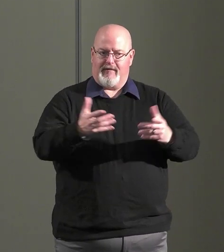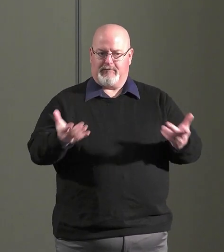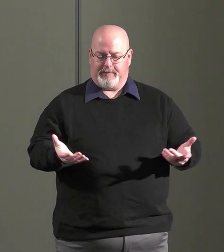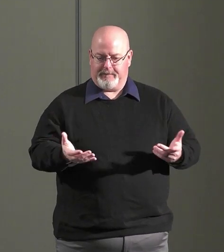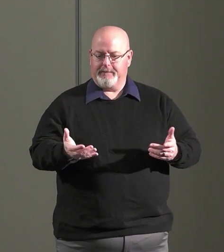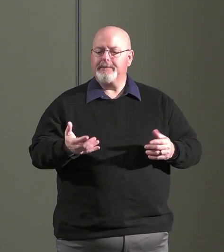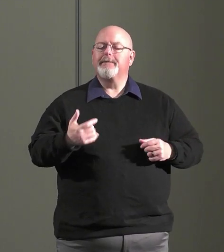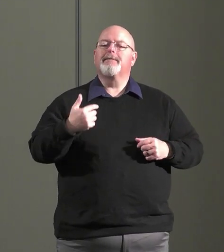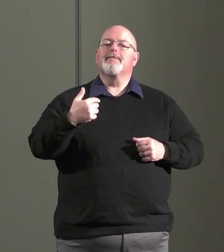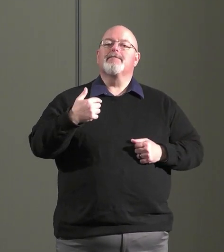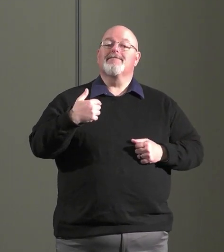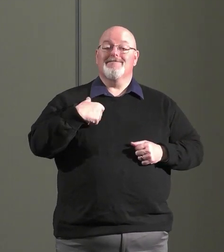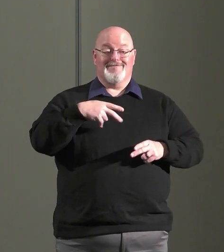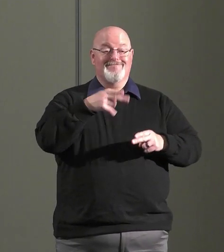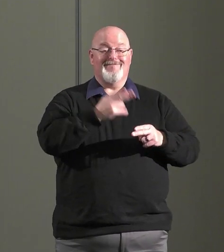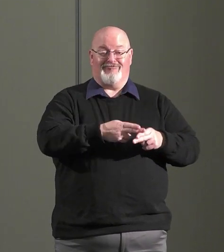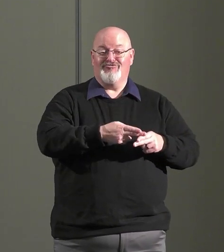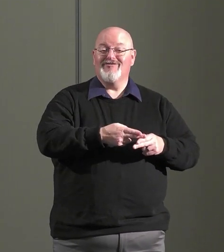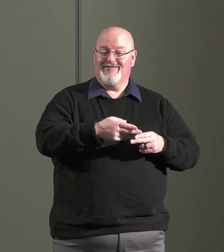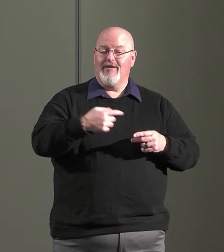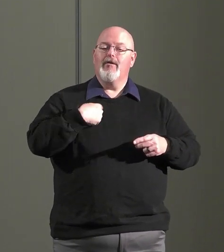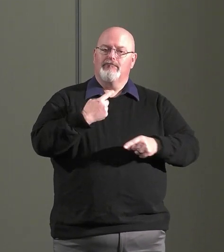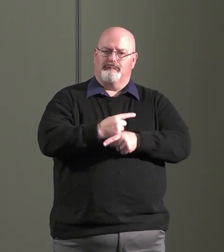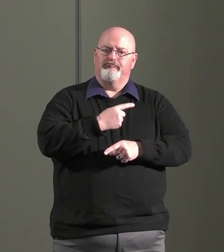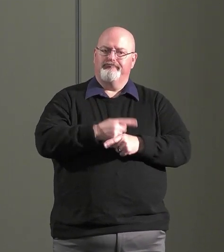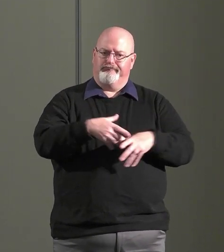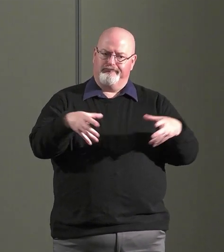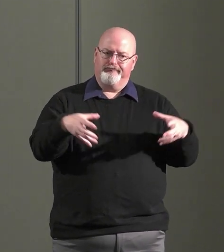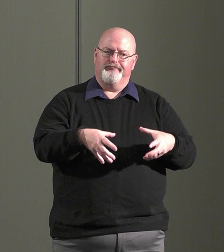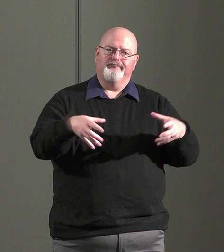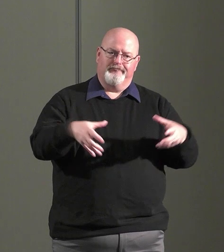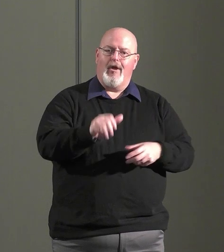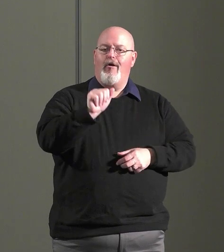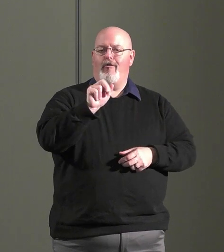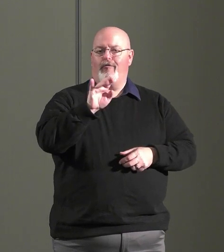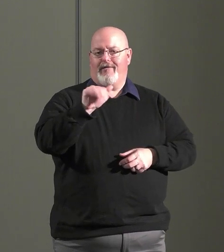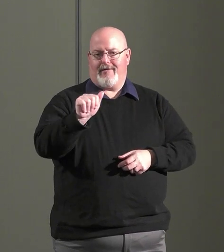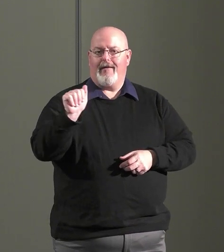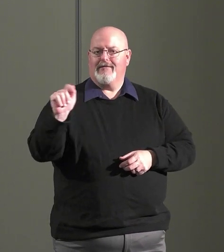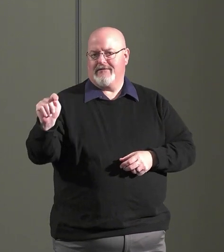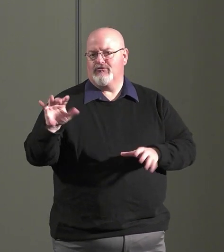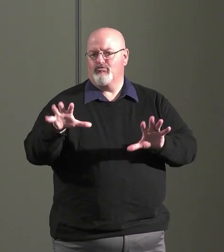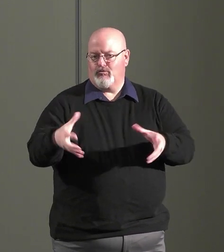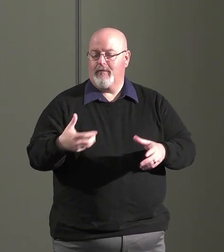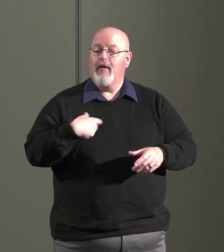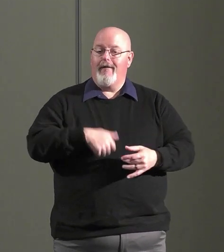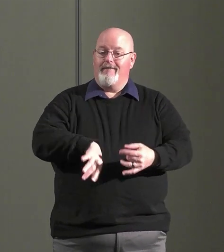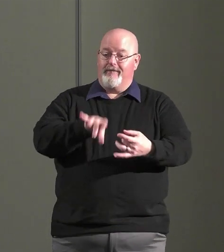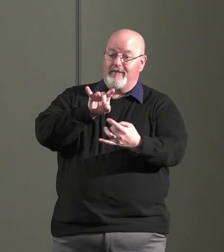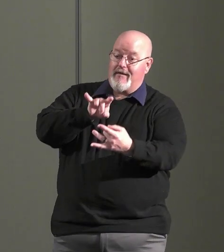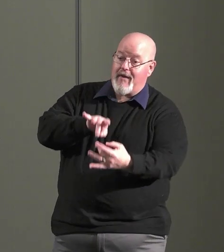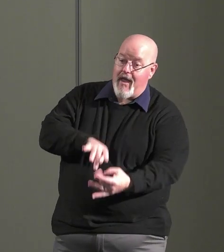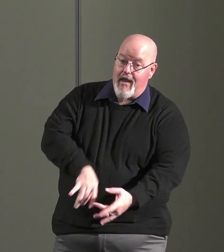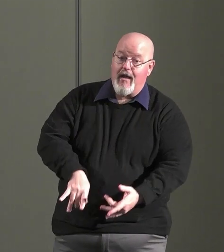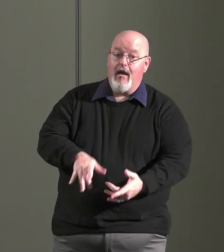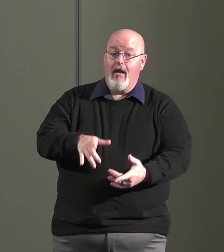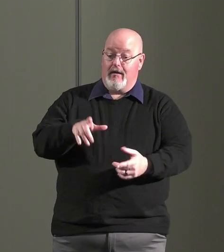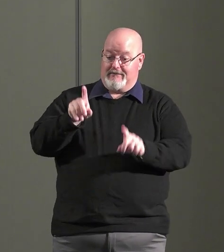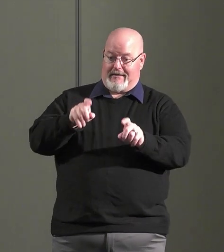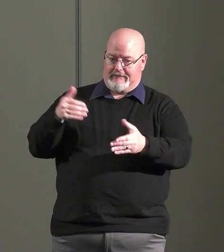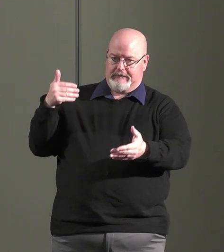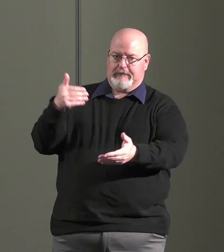As I said, we regularly meet with the ARIA-AT group we give them feedback on upcoming tests for